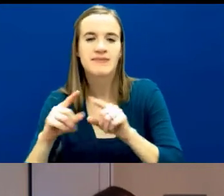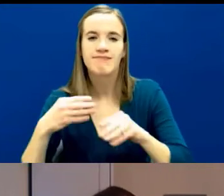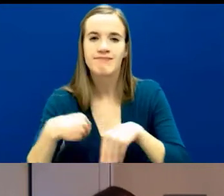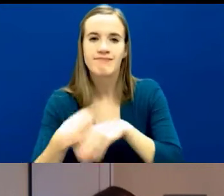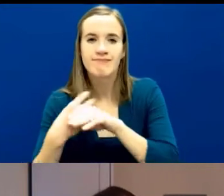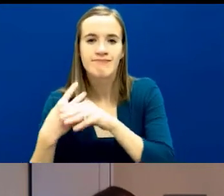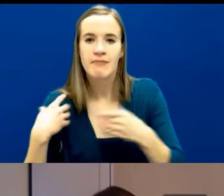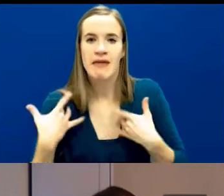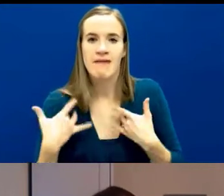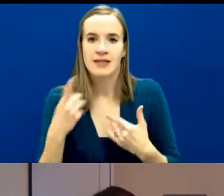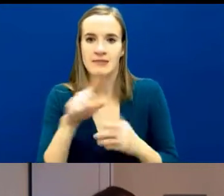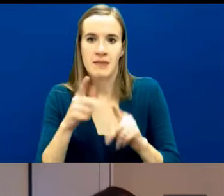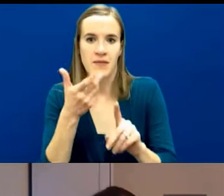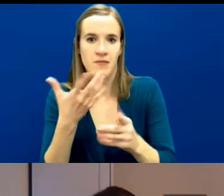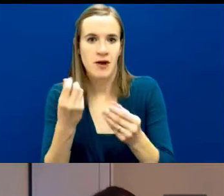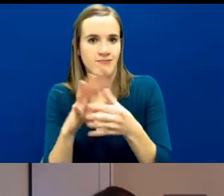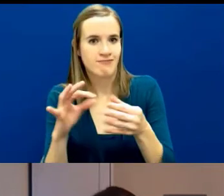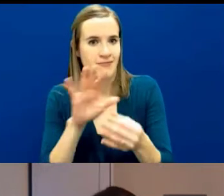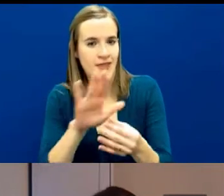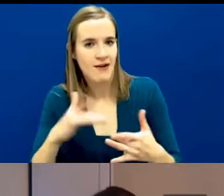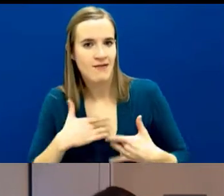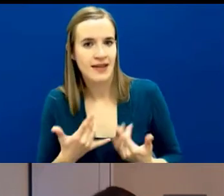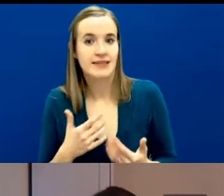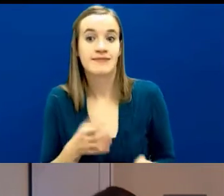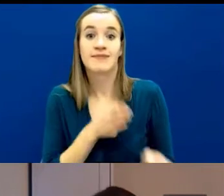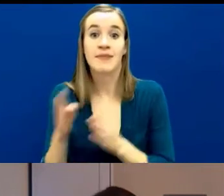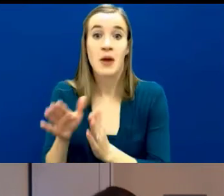for the books about the ADA, having lived in Berkeley, California at one